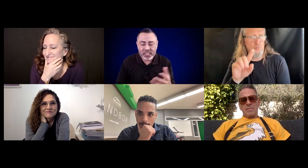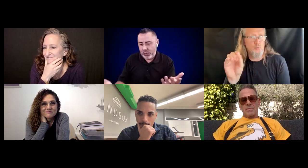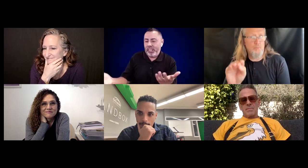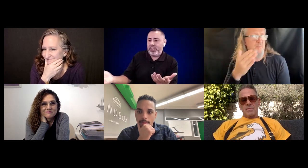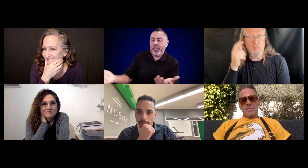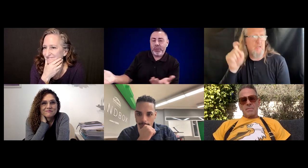You're on my right. John says I don't see on my right. You're on this other side.